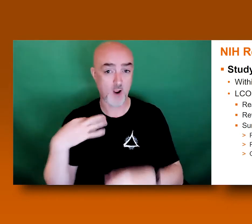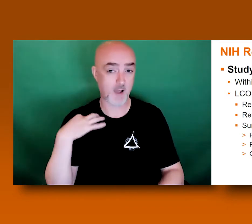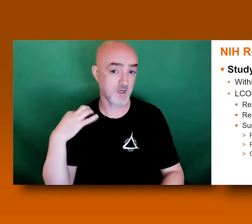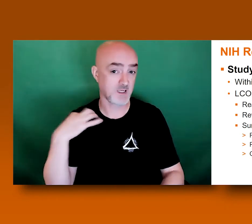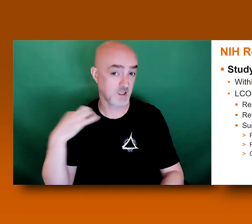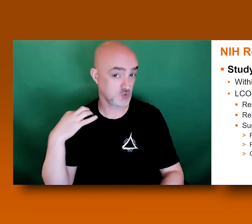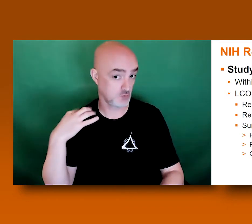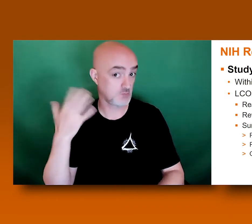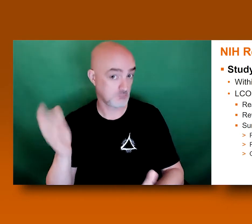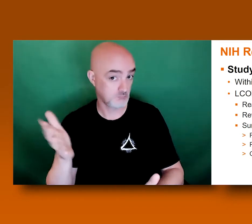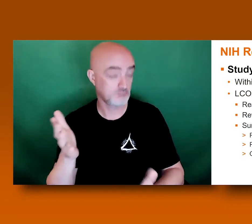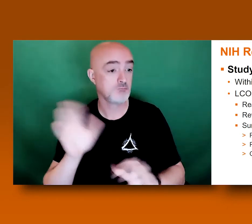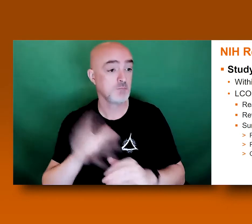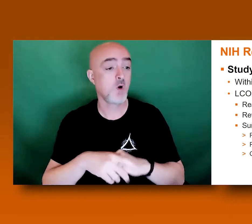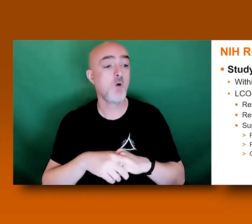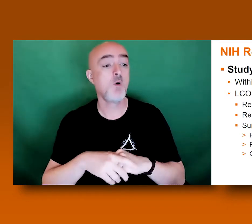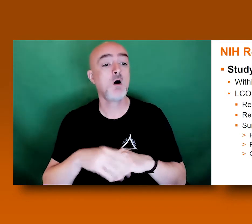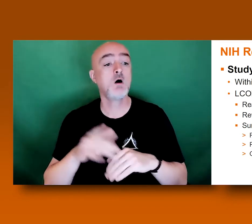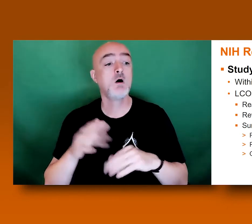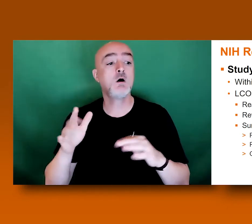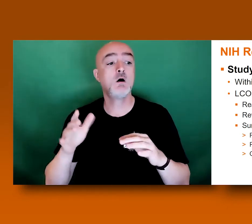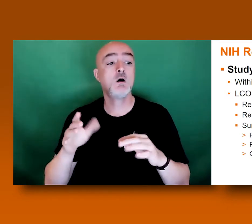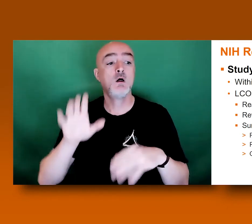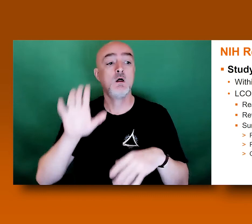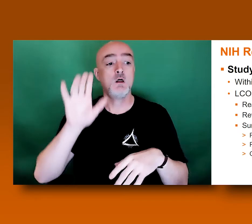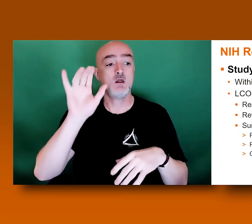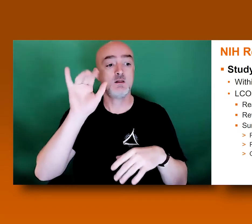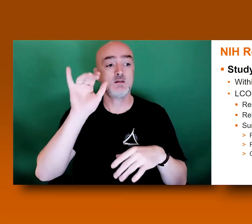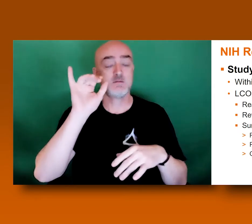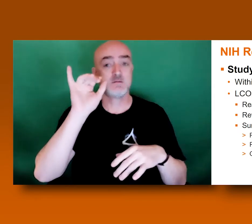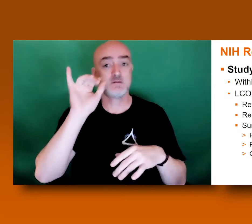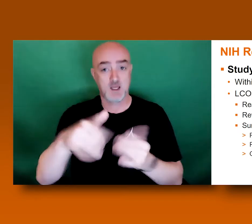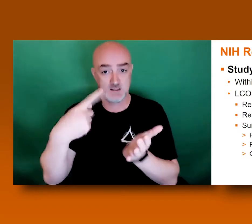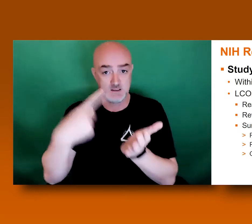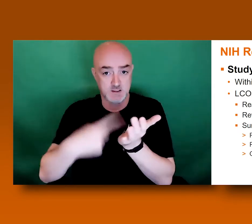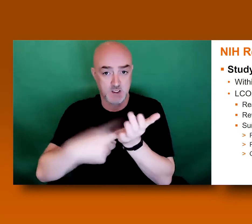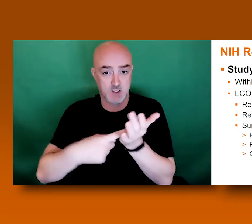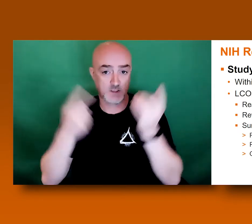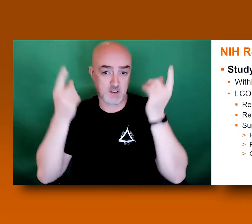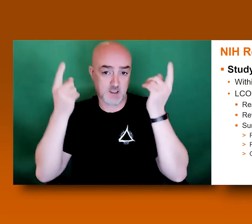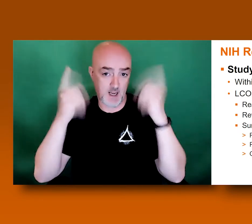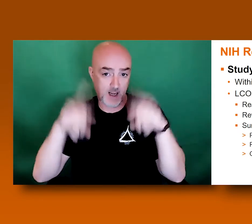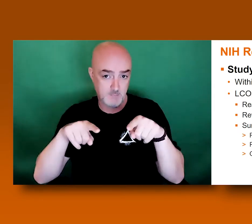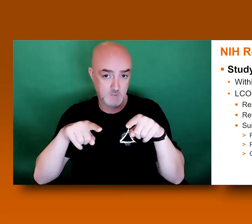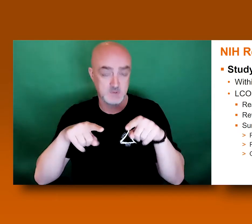Now, and all of those individuals are able to vote on your application, so, thinking about 30, that's a decently good number.